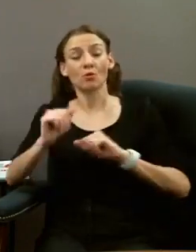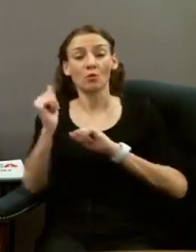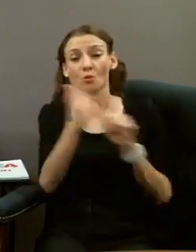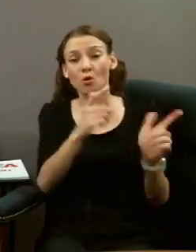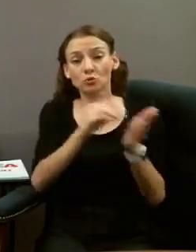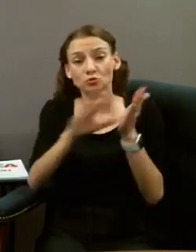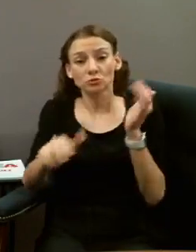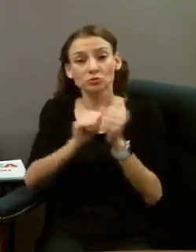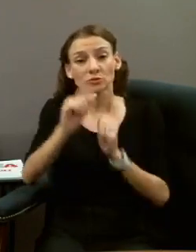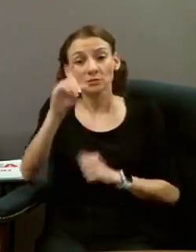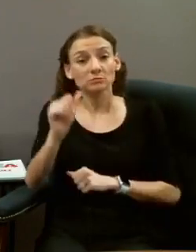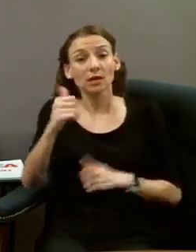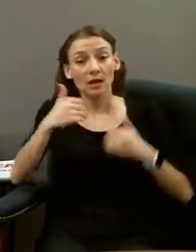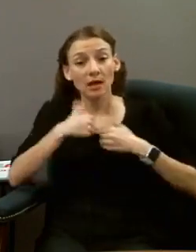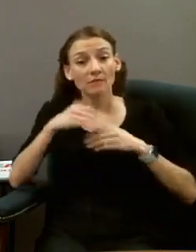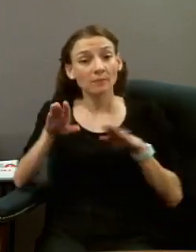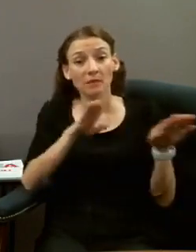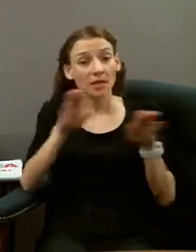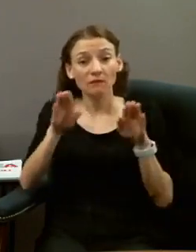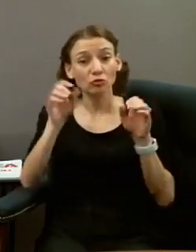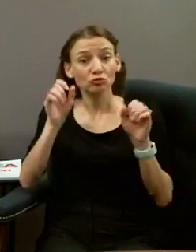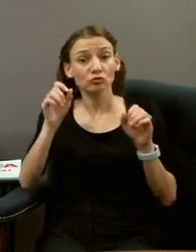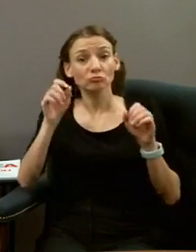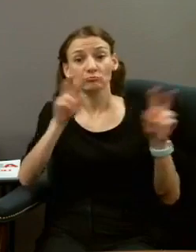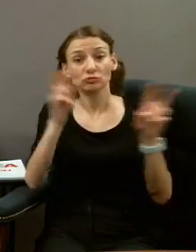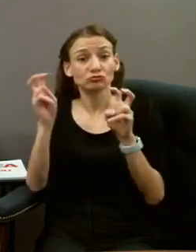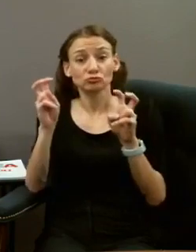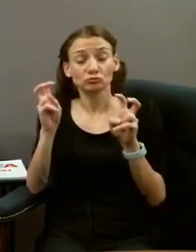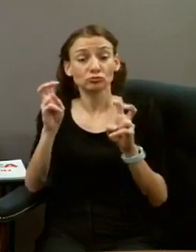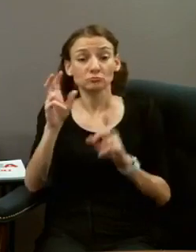with a disability has behavioral issues or behavioral issues even that go so far